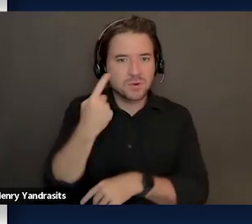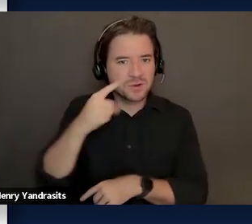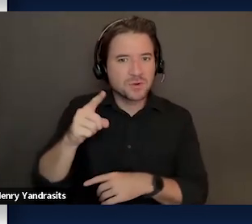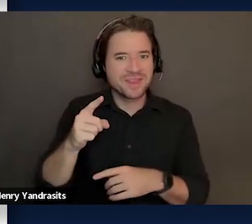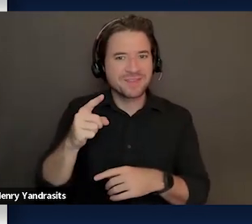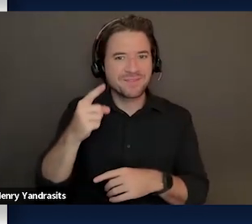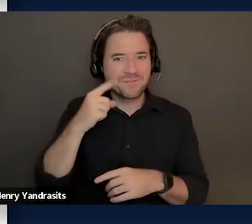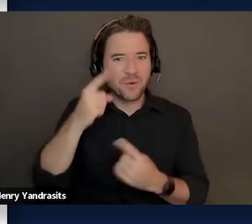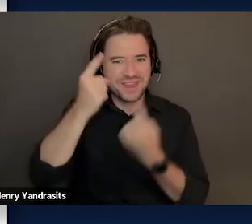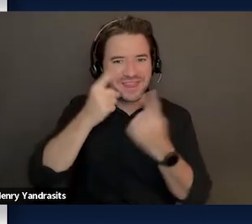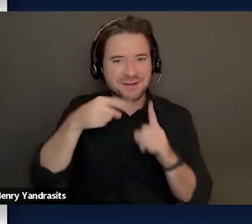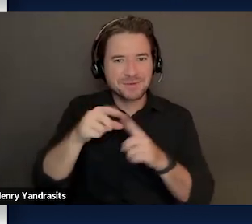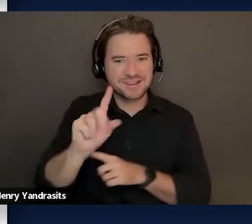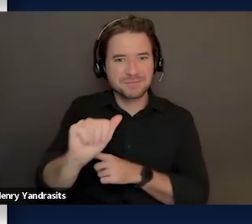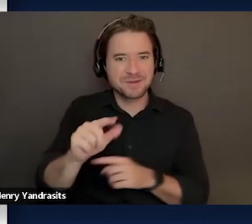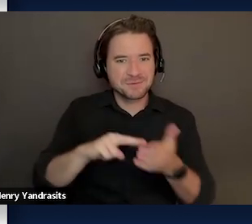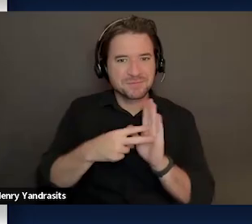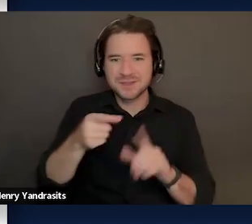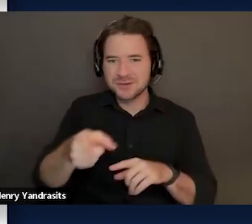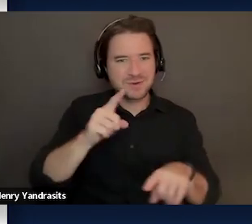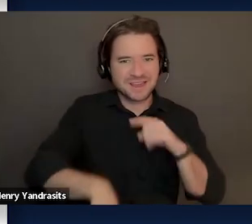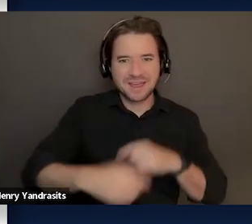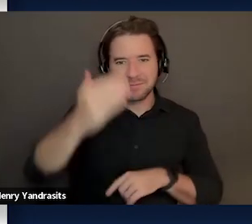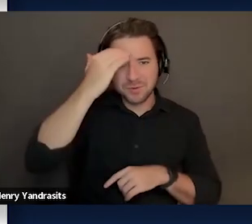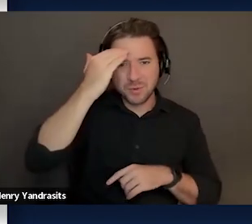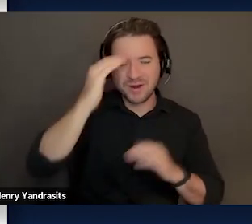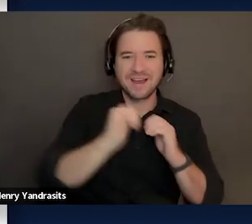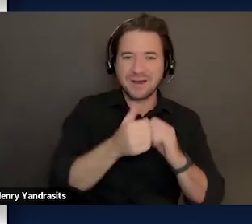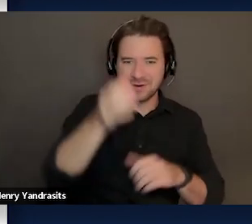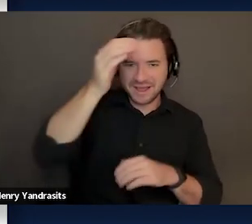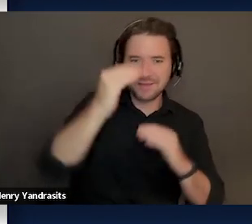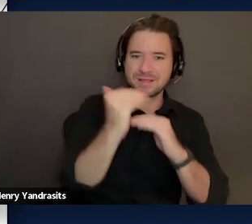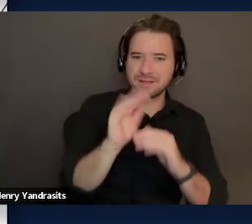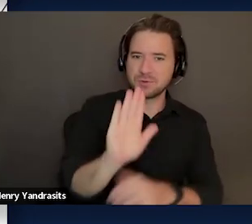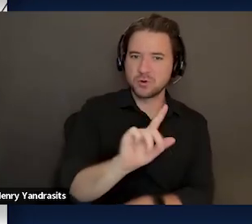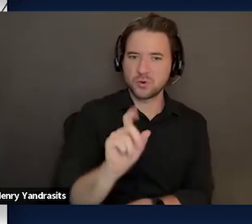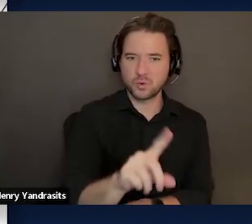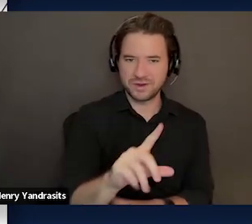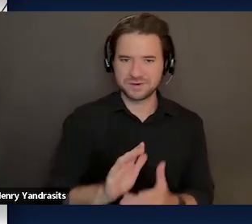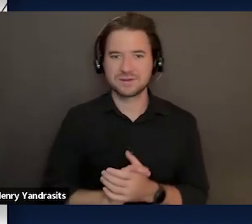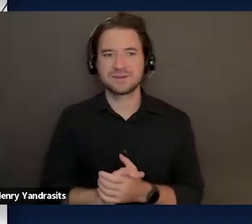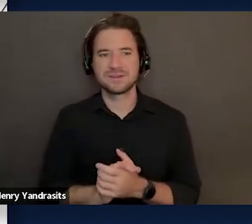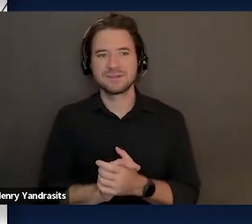You can't be aware of how those concepts. to limit the questions that you ask.